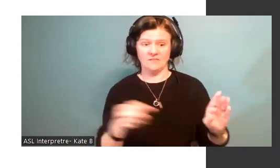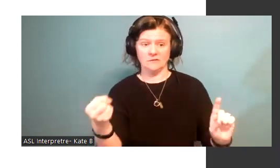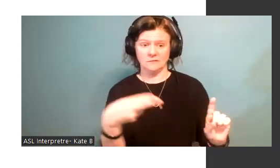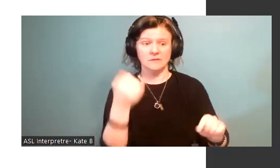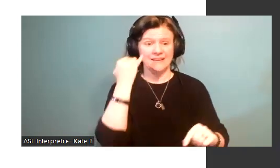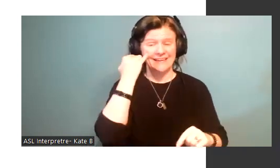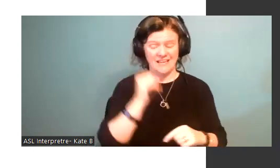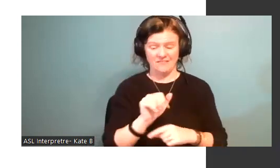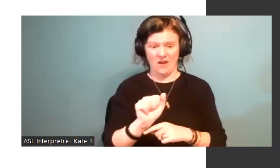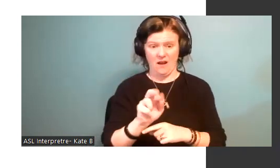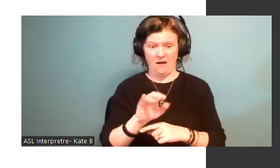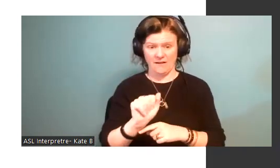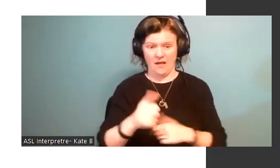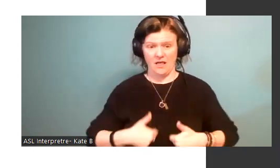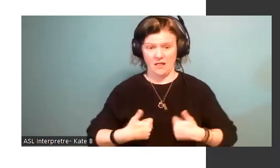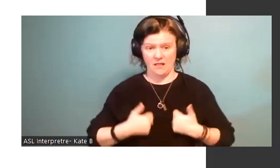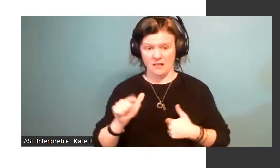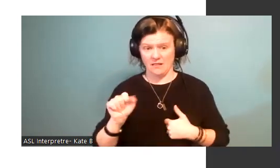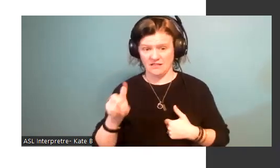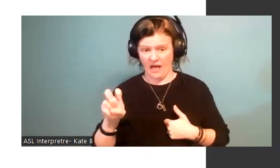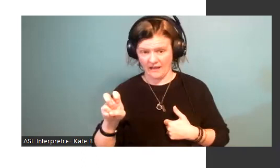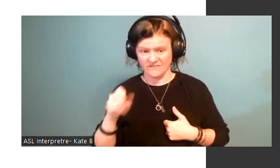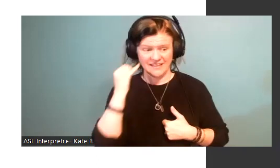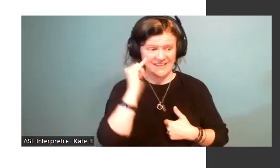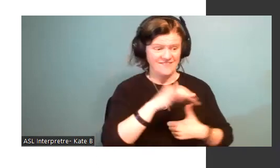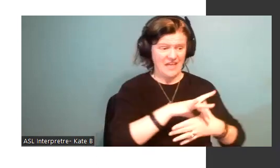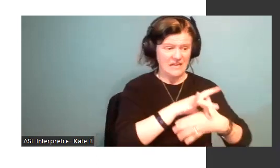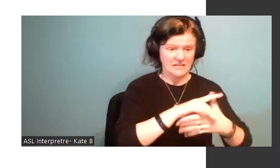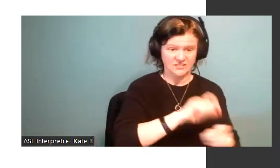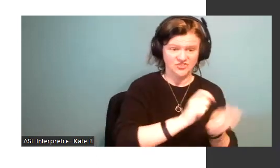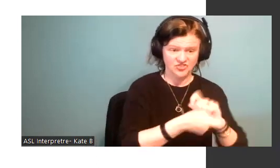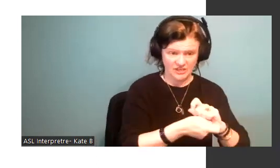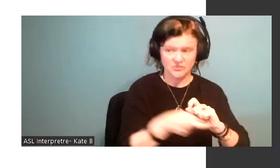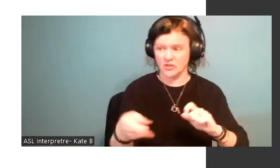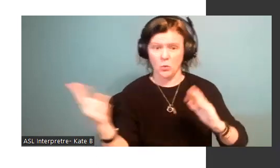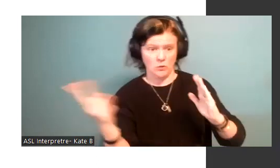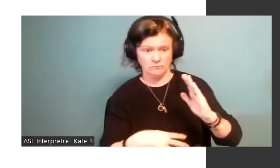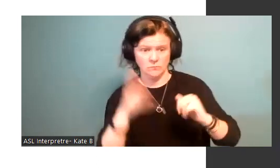example, as pop-up, it will let the user know it is going to open something like a pop-up. It can